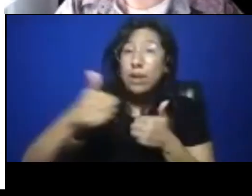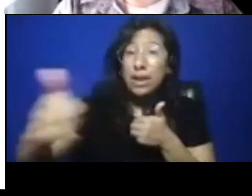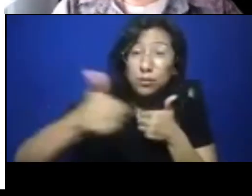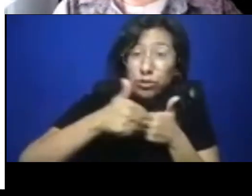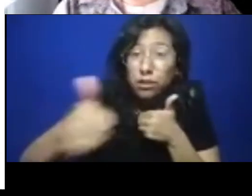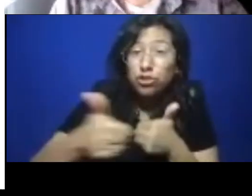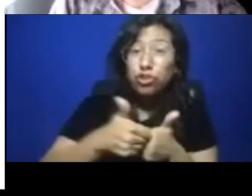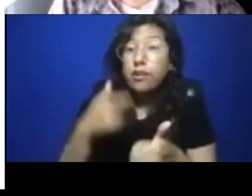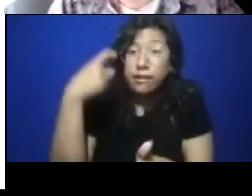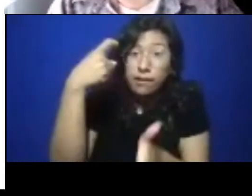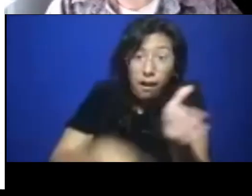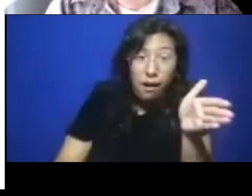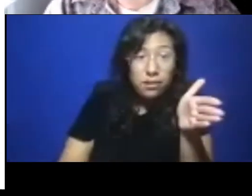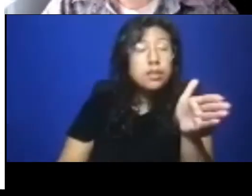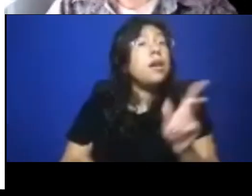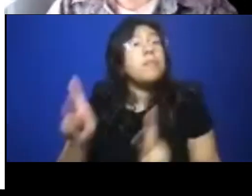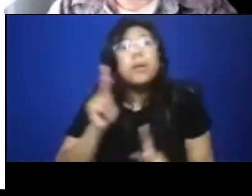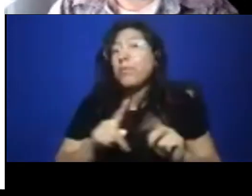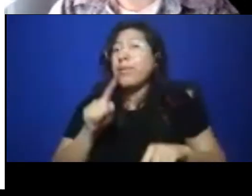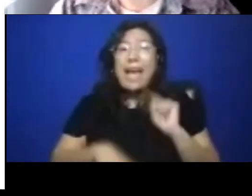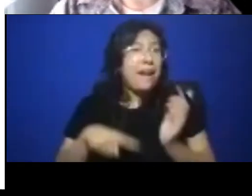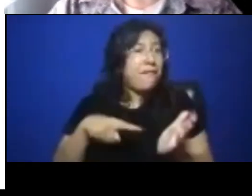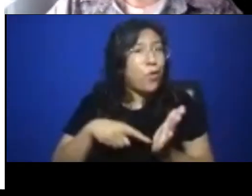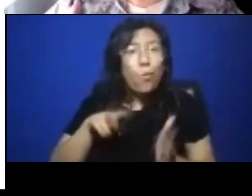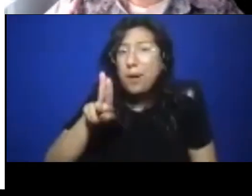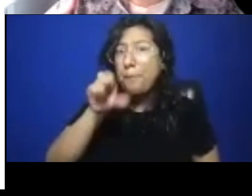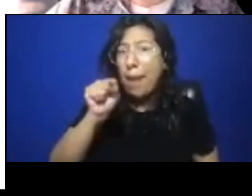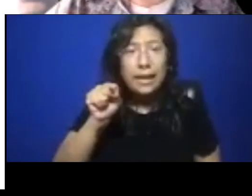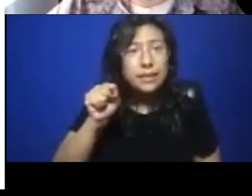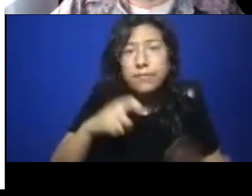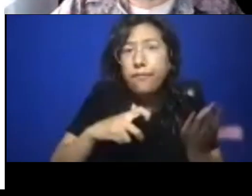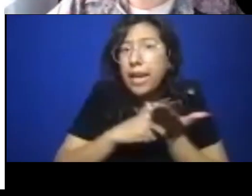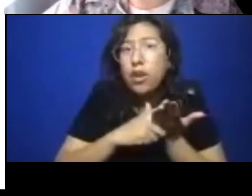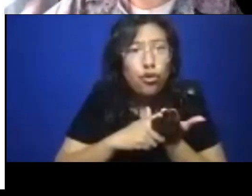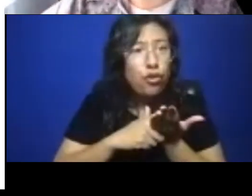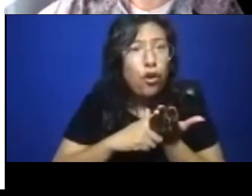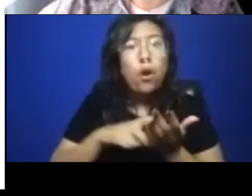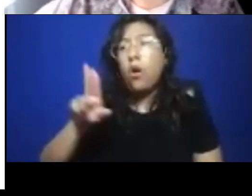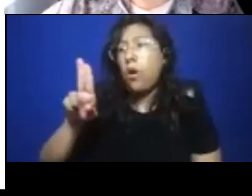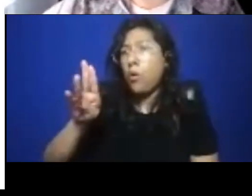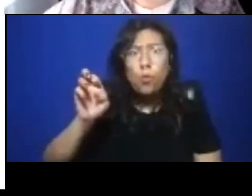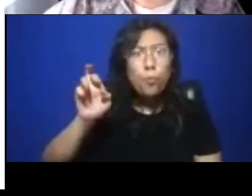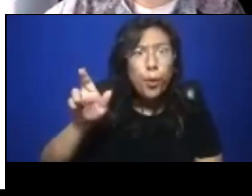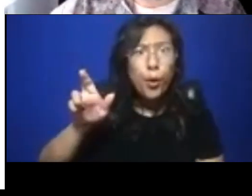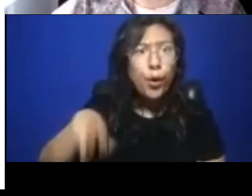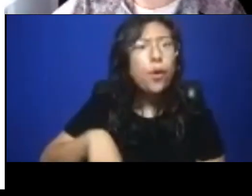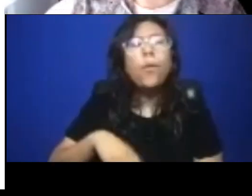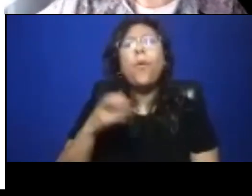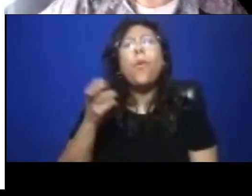like people like literally cannot afford bus fare or an Uber or something to get them or gas